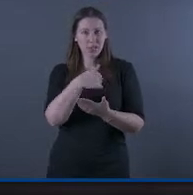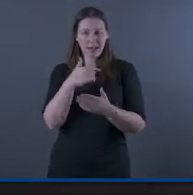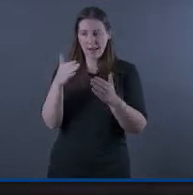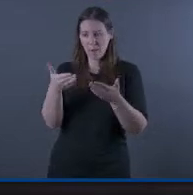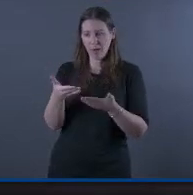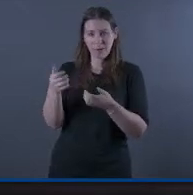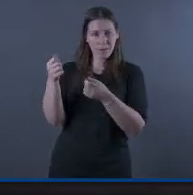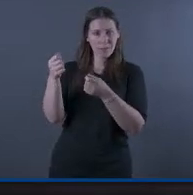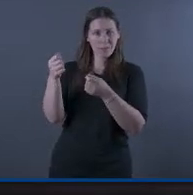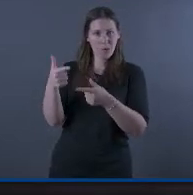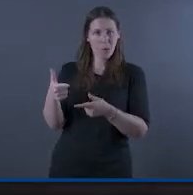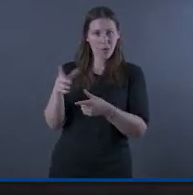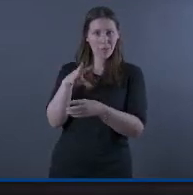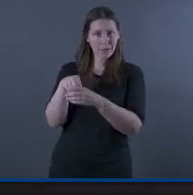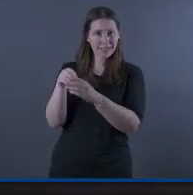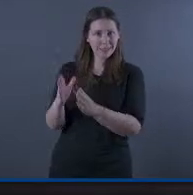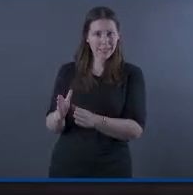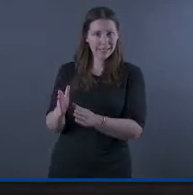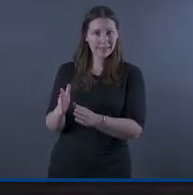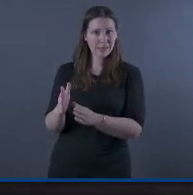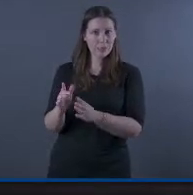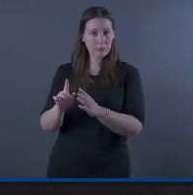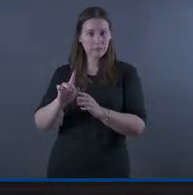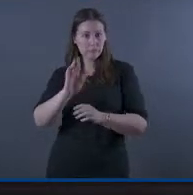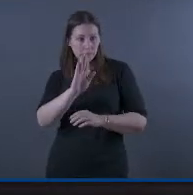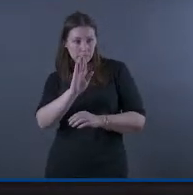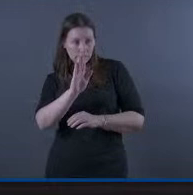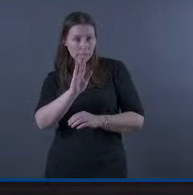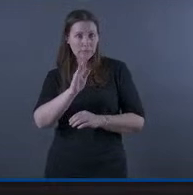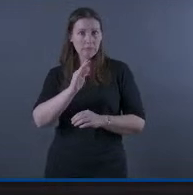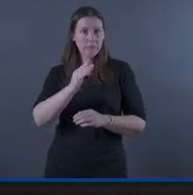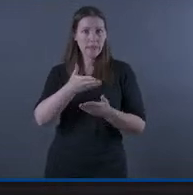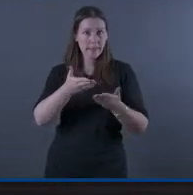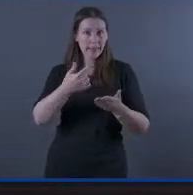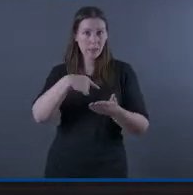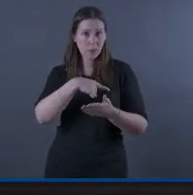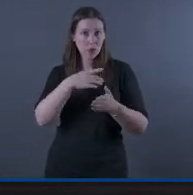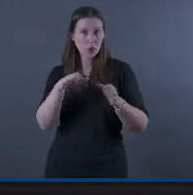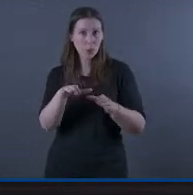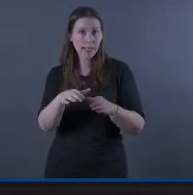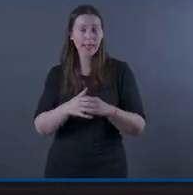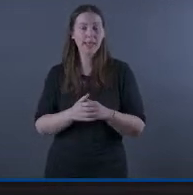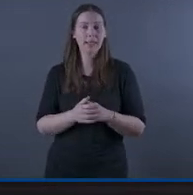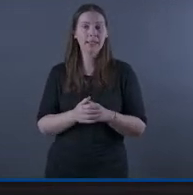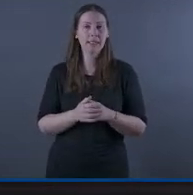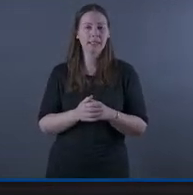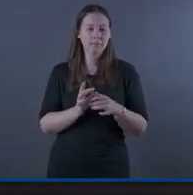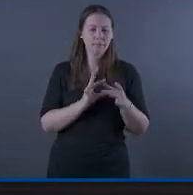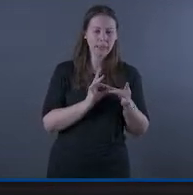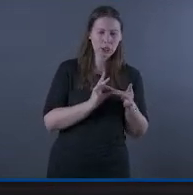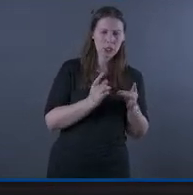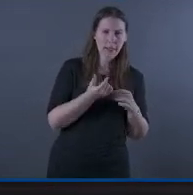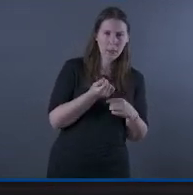with some of the things that they're doing, and we alluded to some of this as well, but the question is what are you doing if anything,